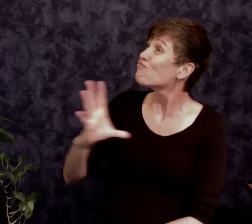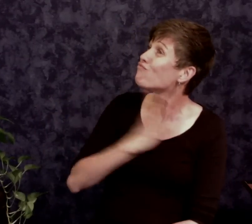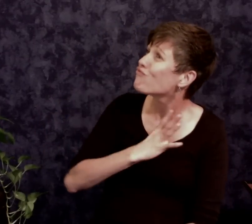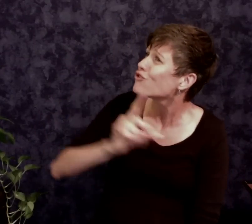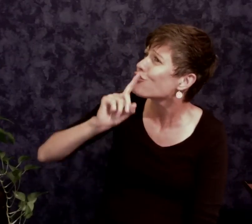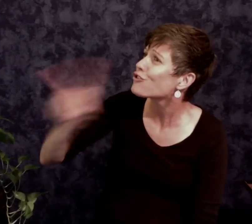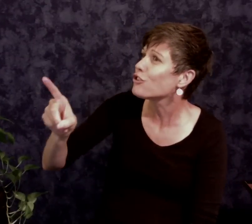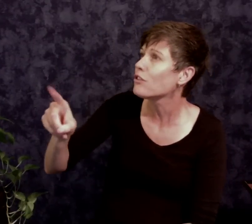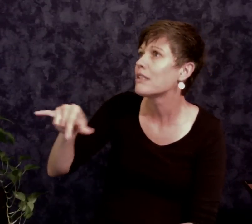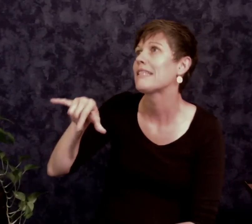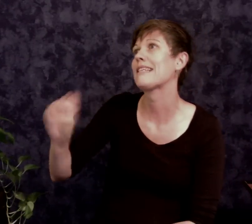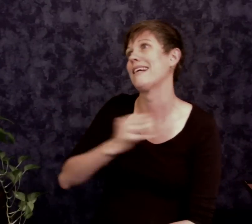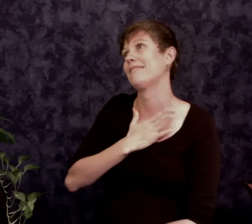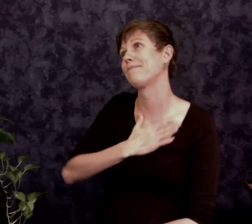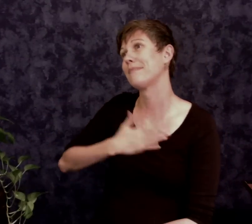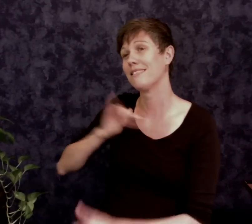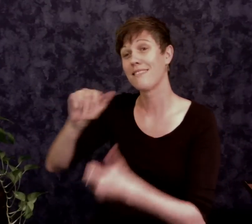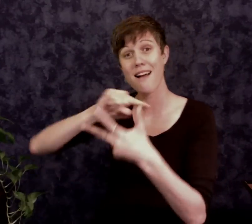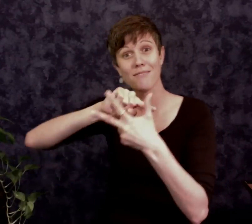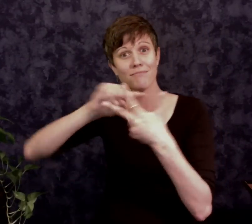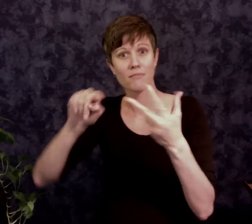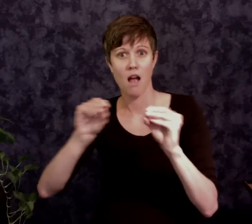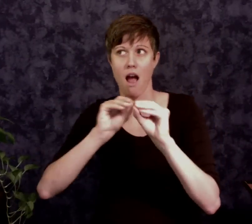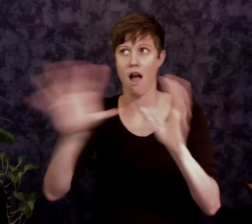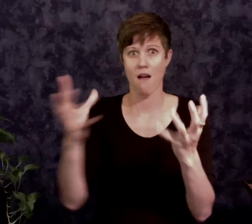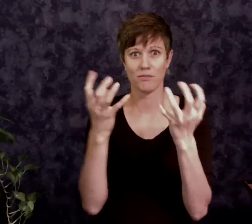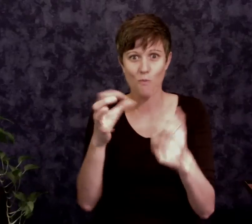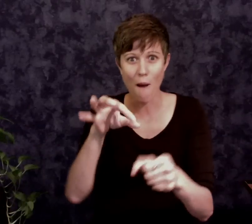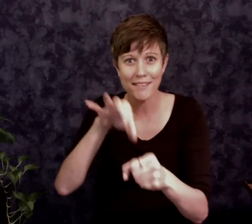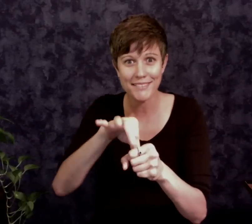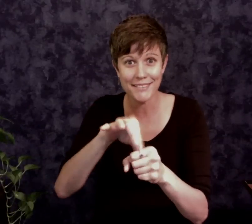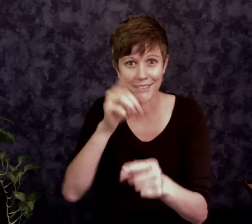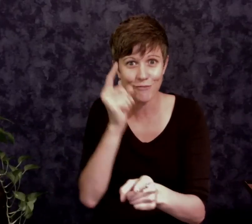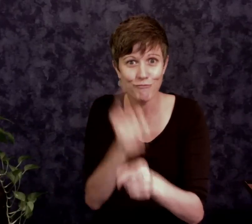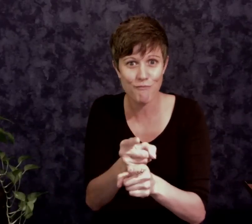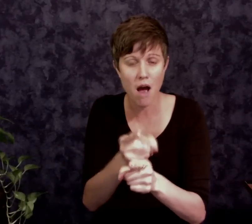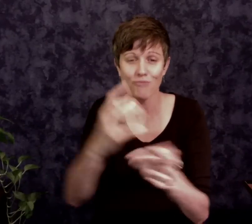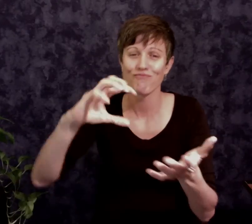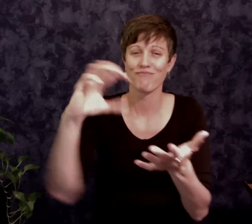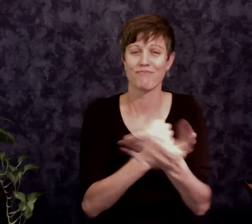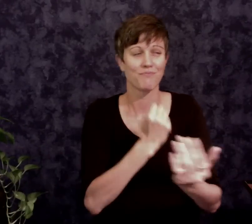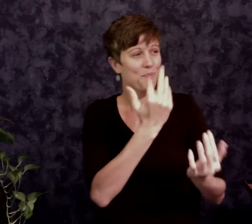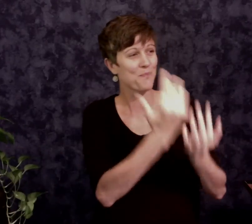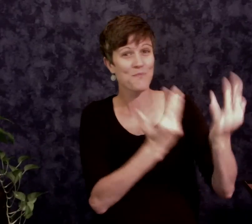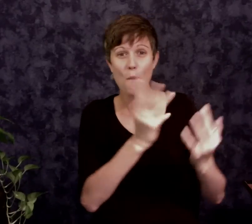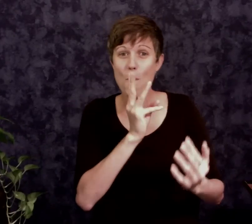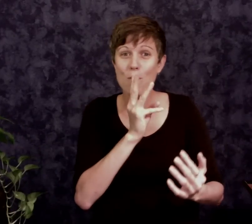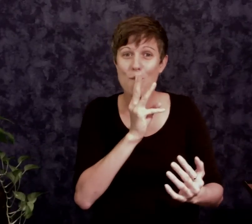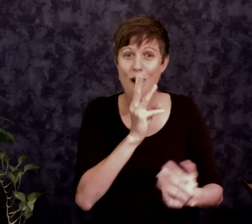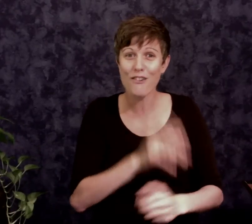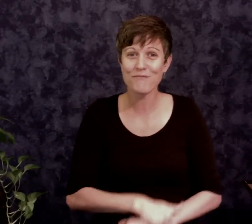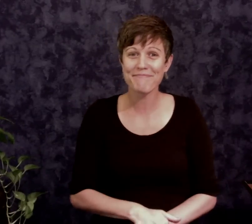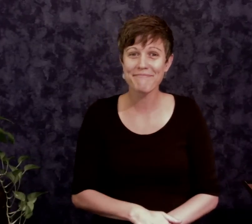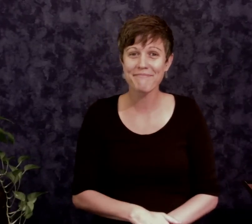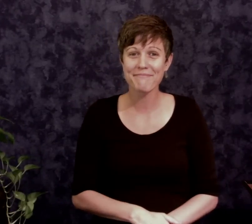or “sure!” or “yes, please!” If they give one of those responses, it's clear want tea, right? So, you'd start boiling water.